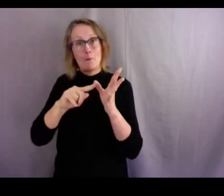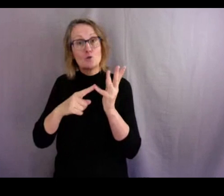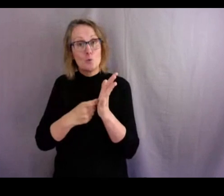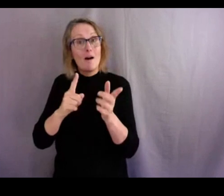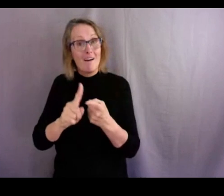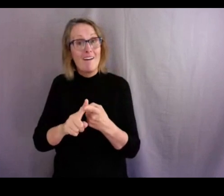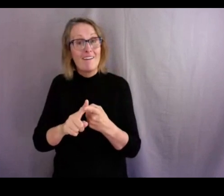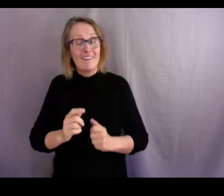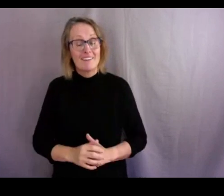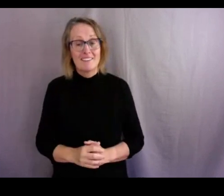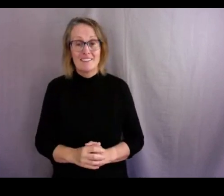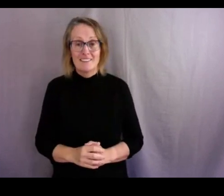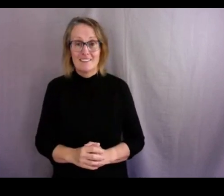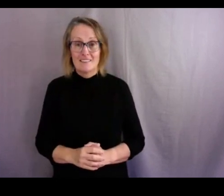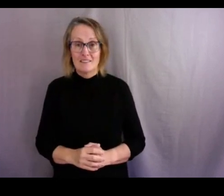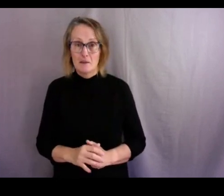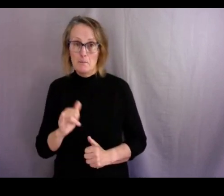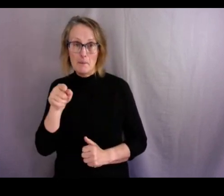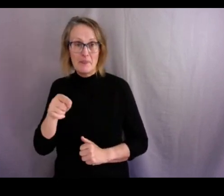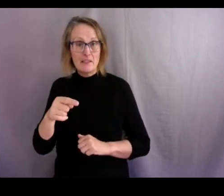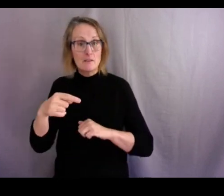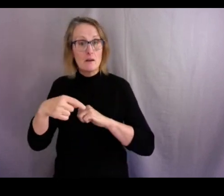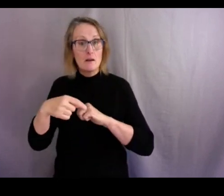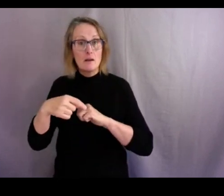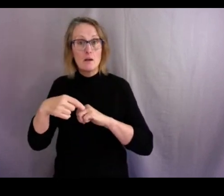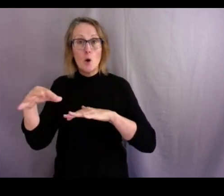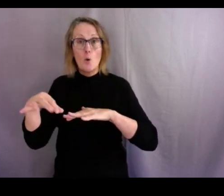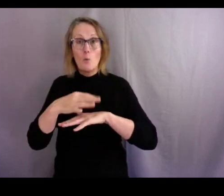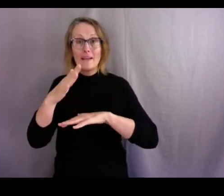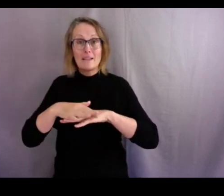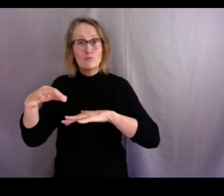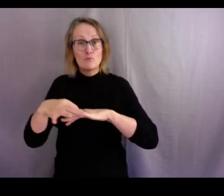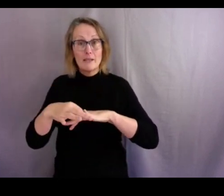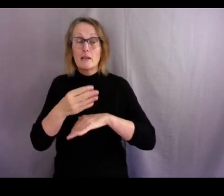I guess that's a wedding ring. Some Polynesian women do wear wedding rings